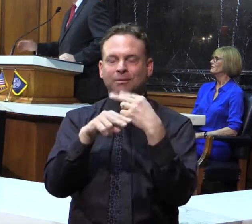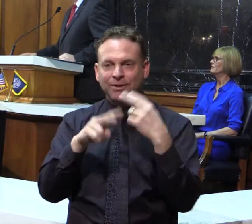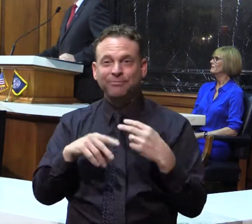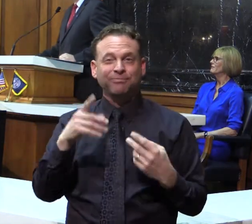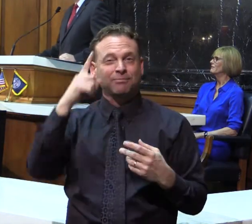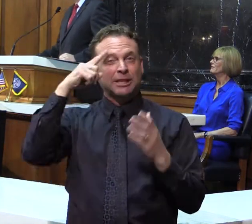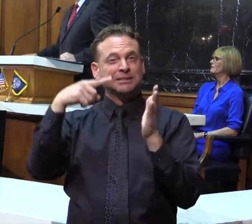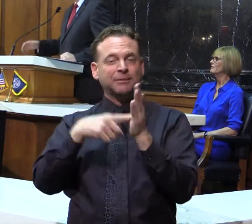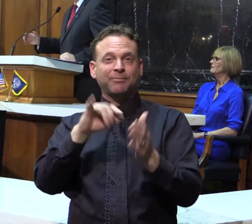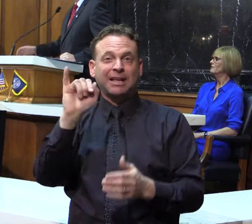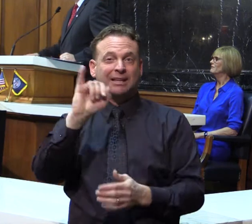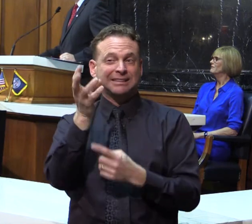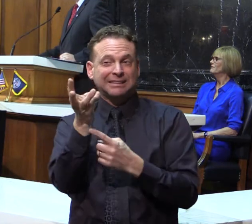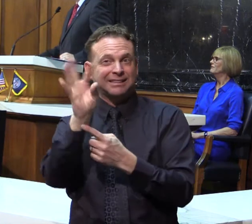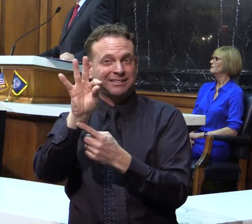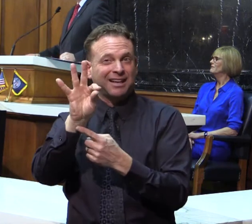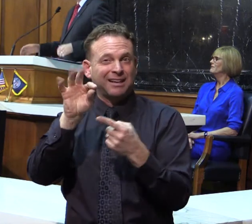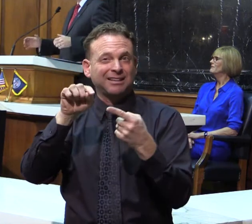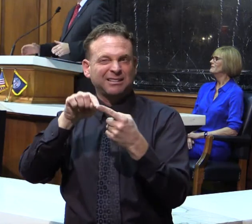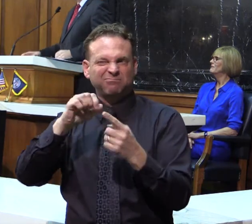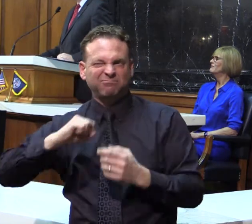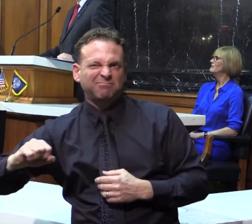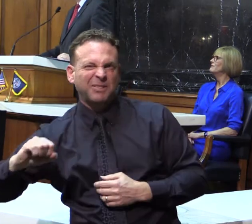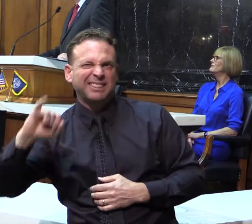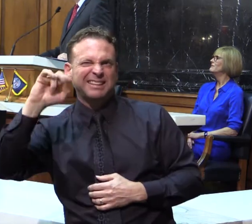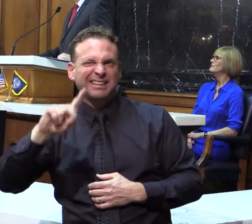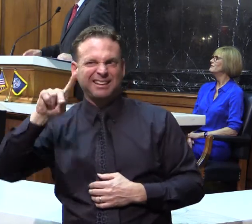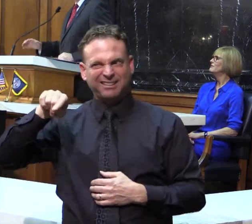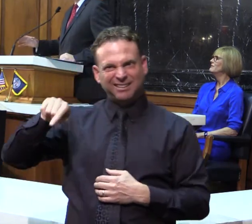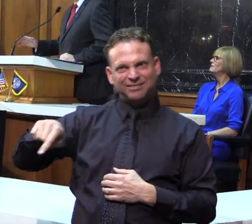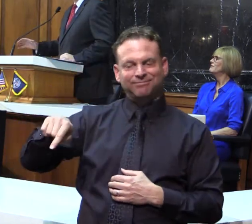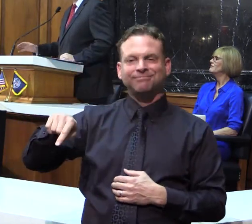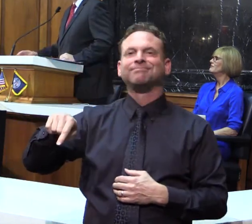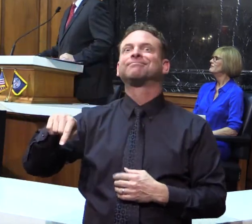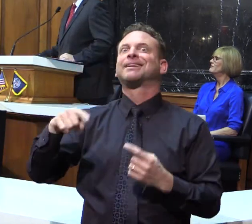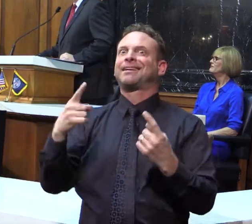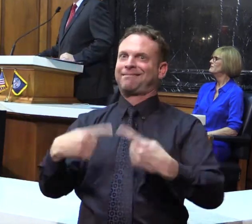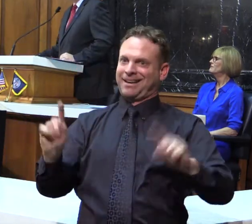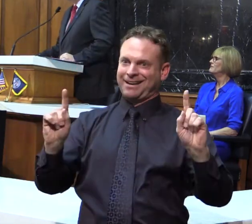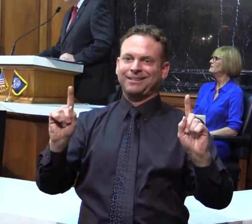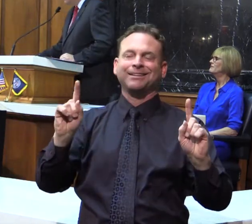resurface … and the 1,300 bridges we’ll repair or replace over the next five years…are